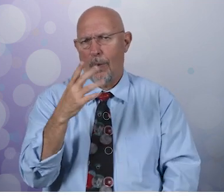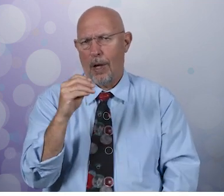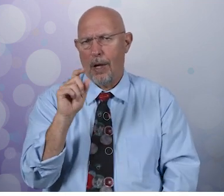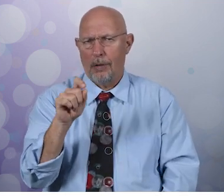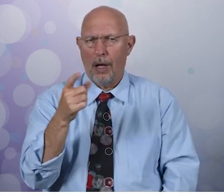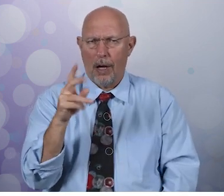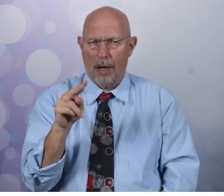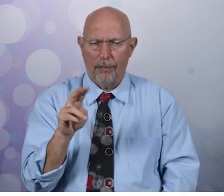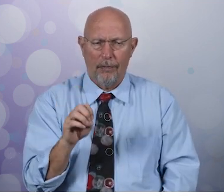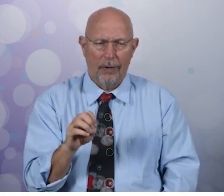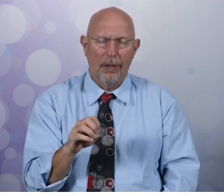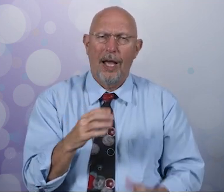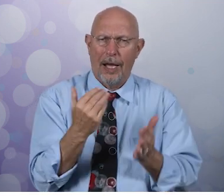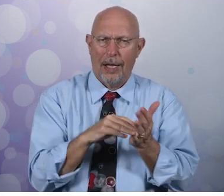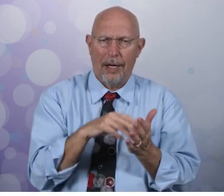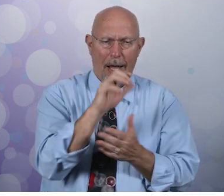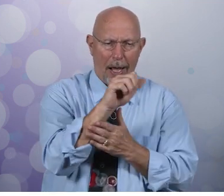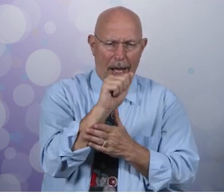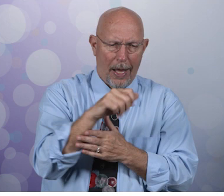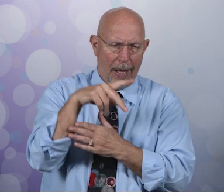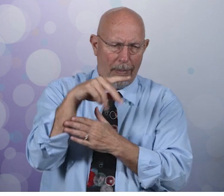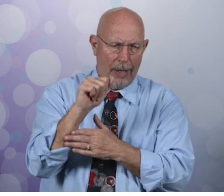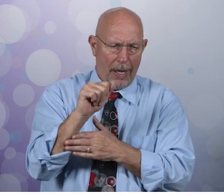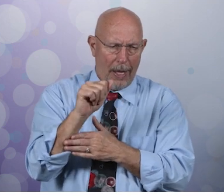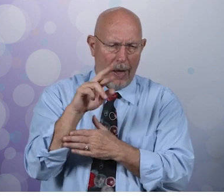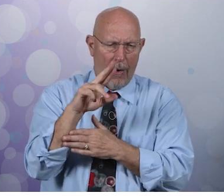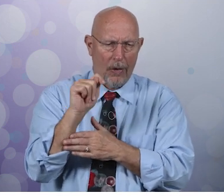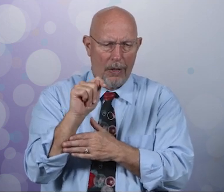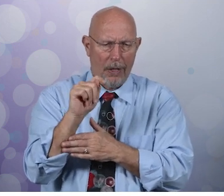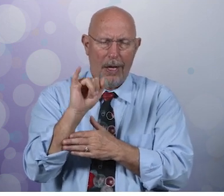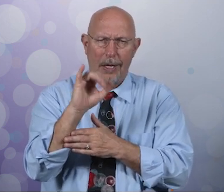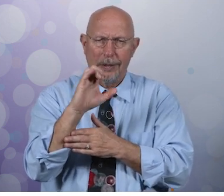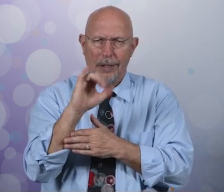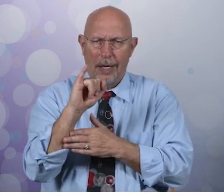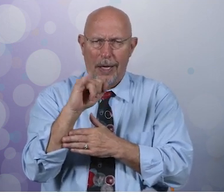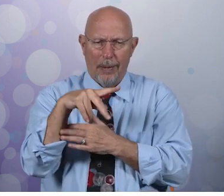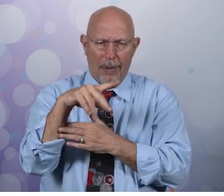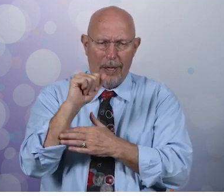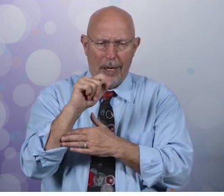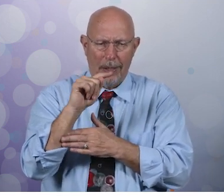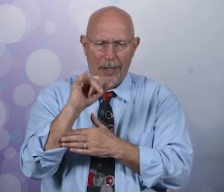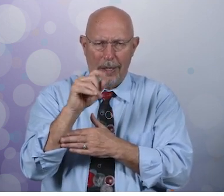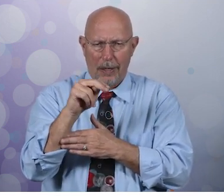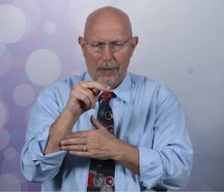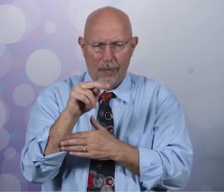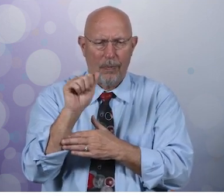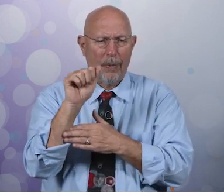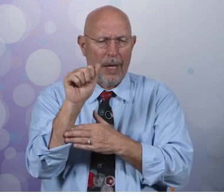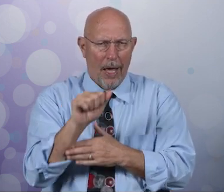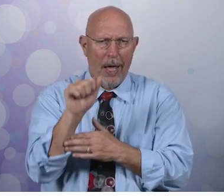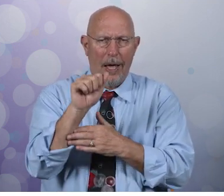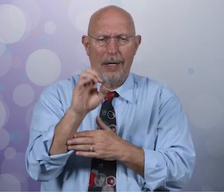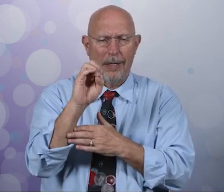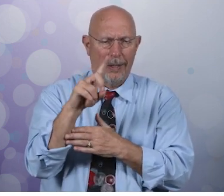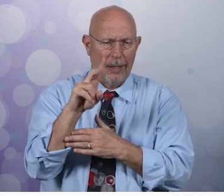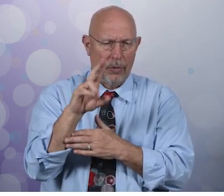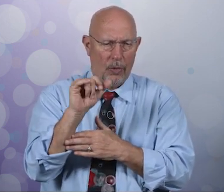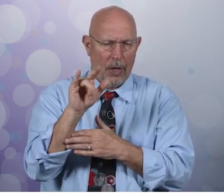That's A-A-P-A-R-T-I-C-I-P-A-T-I-O-N